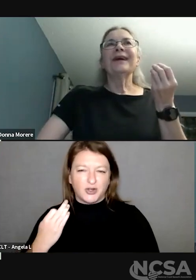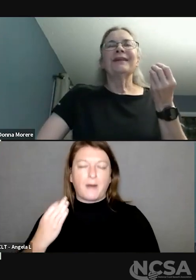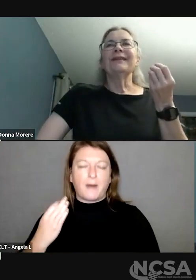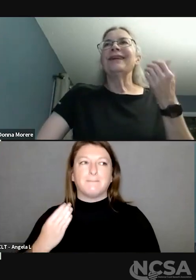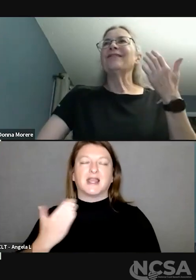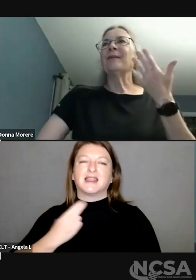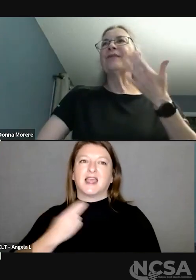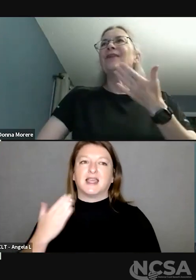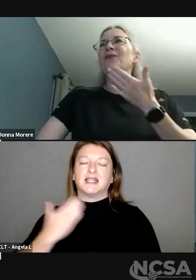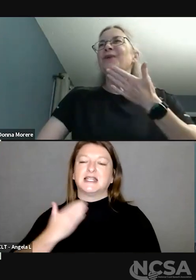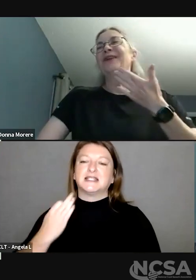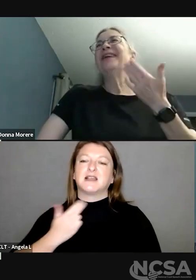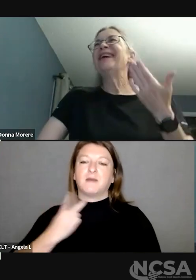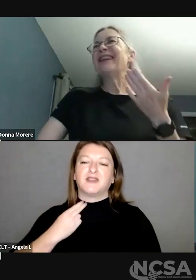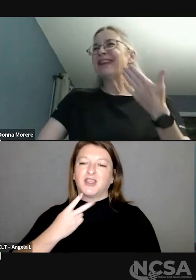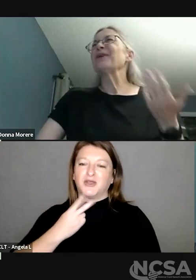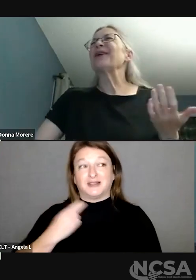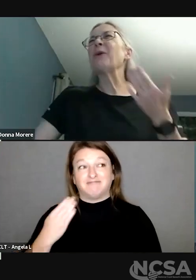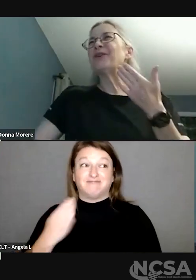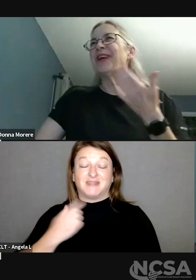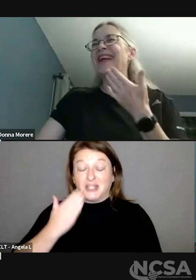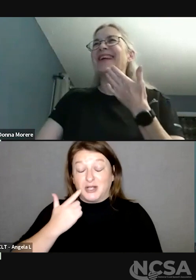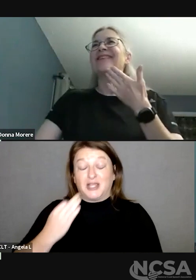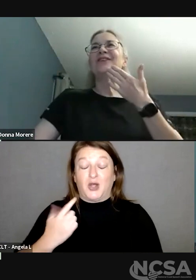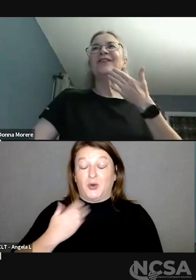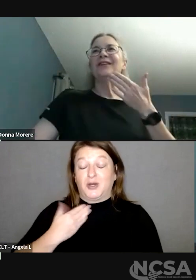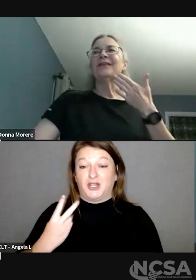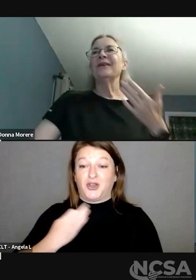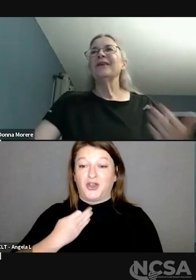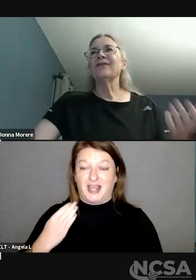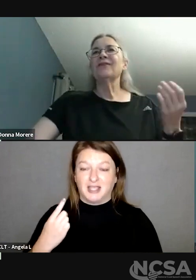but that it's something that you can literally holding your hand.